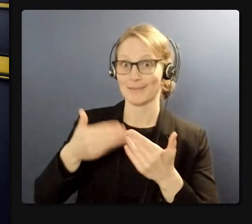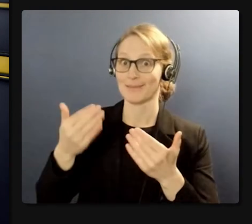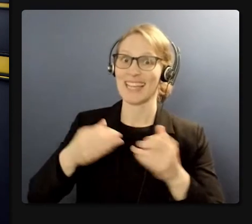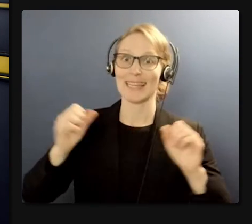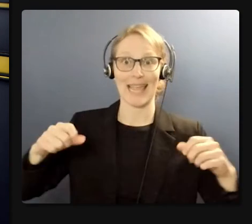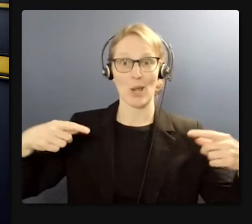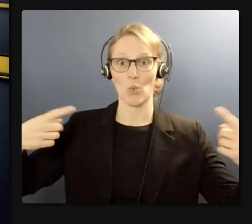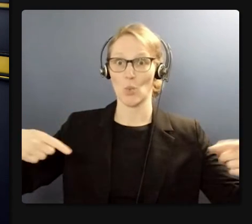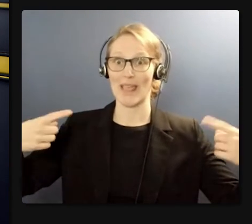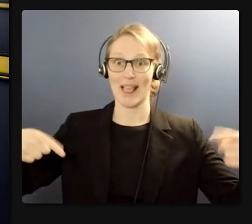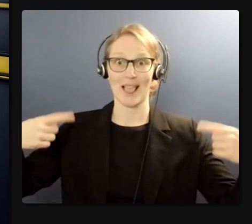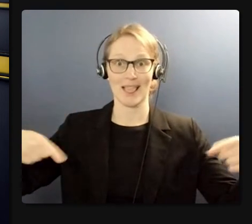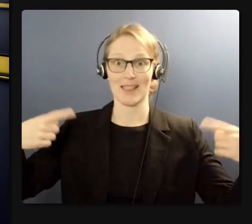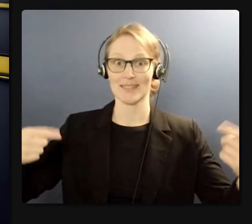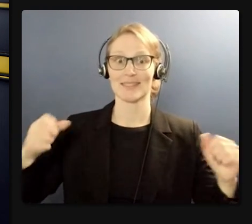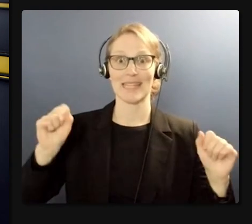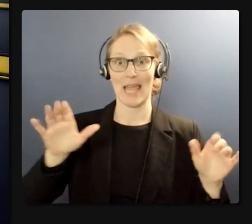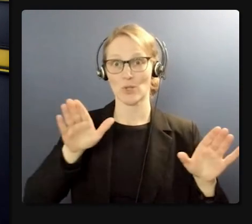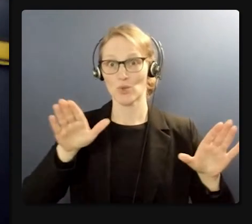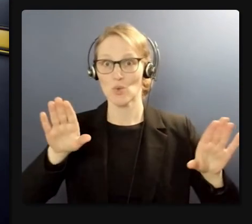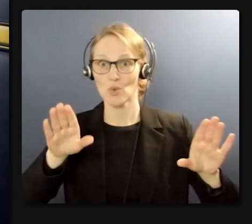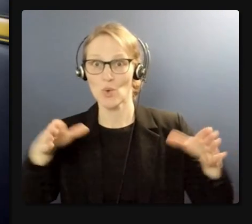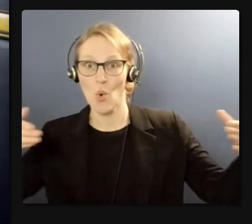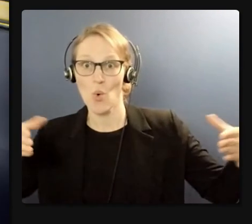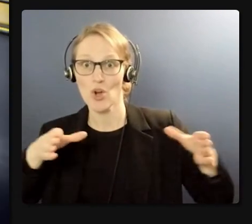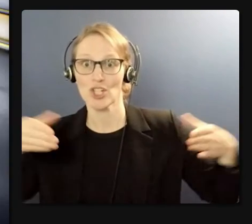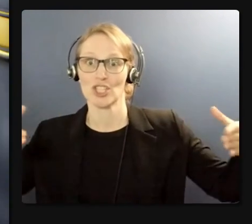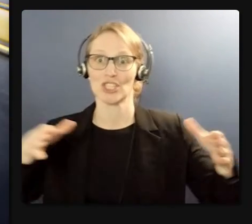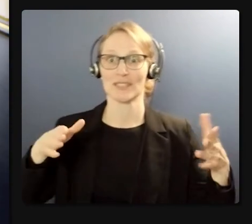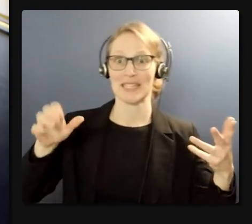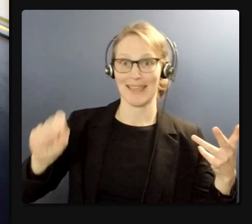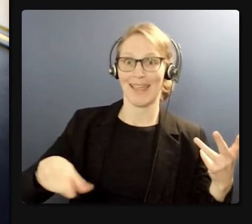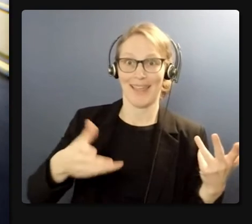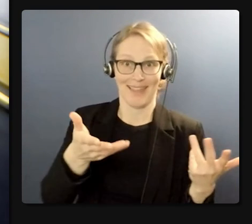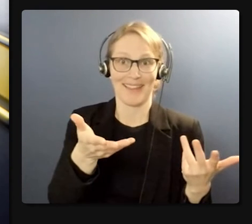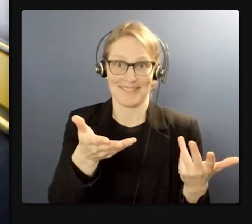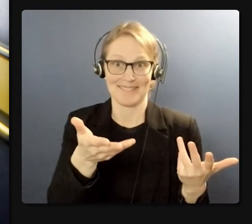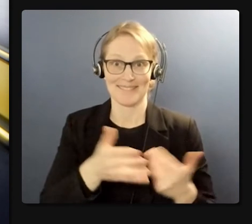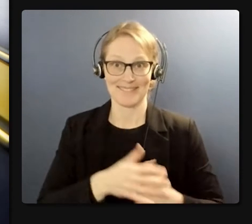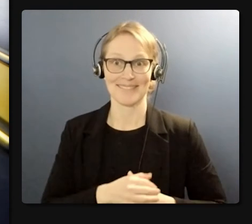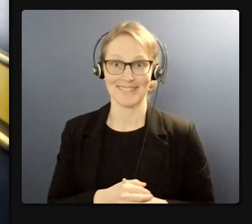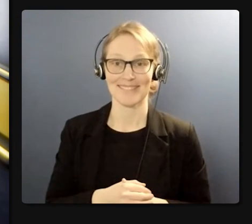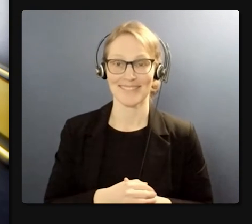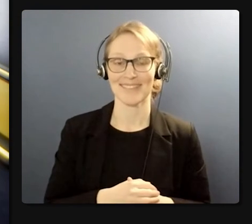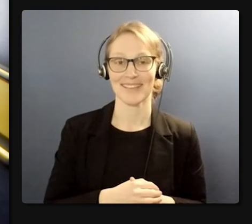You can spin the wheels, toggle the doors and all that.